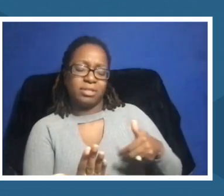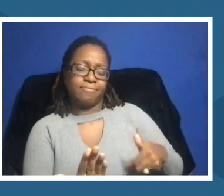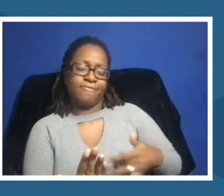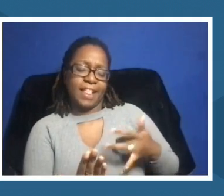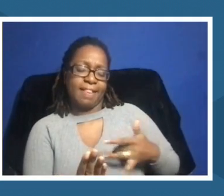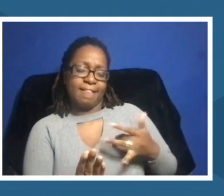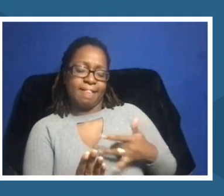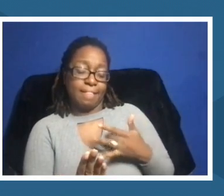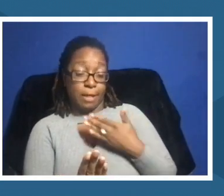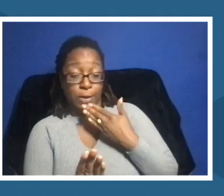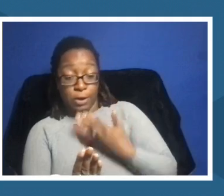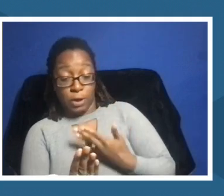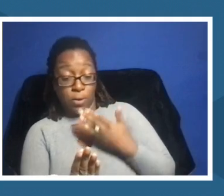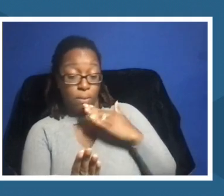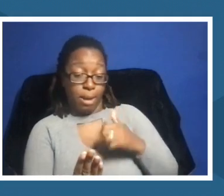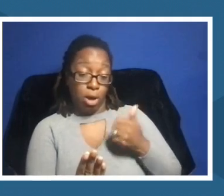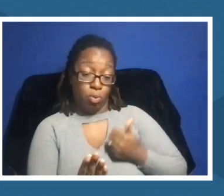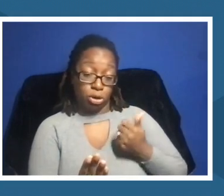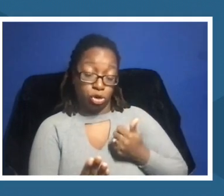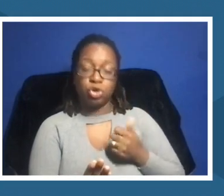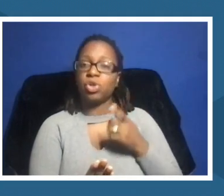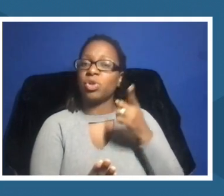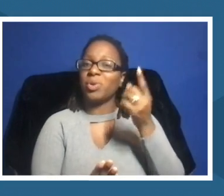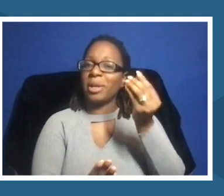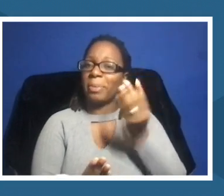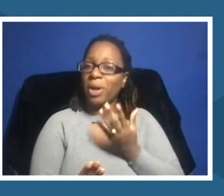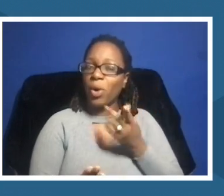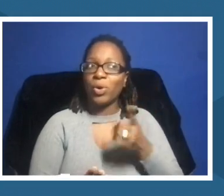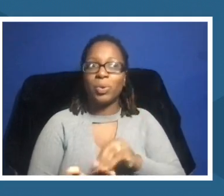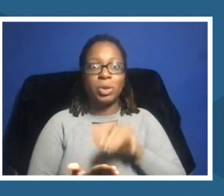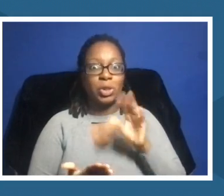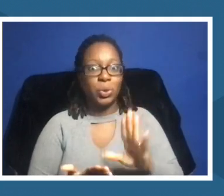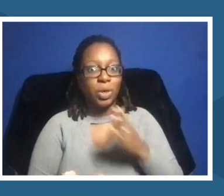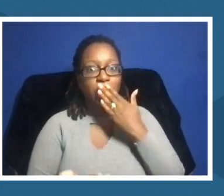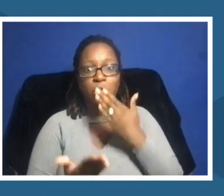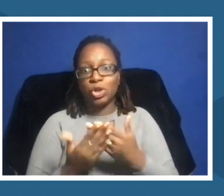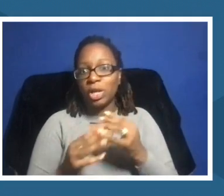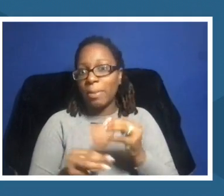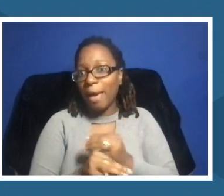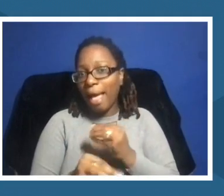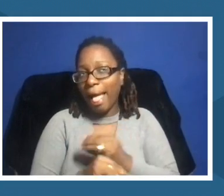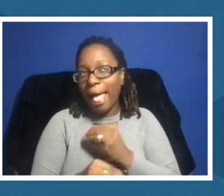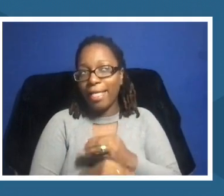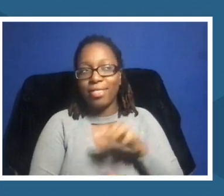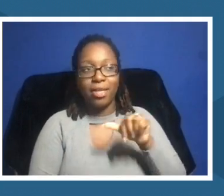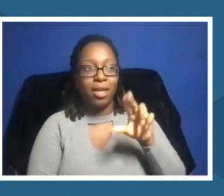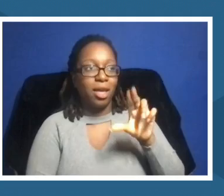a reflection of being assumed to be like really good at math and quantitative sciences